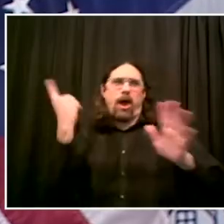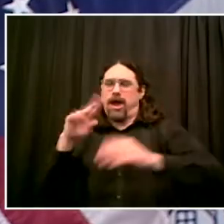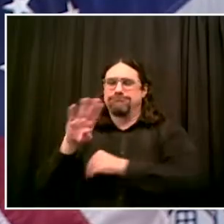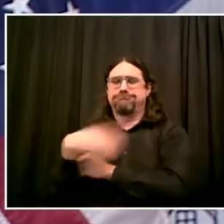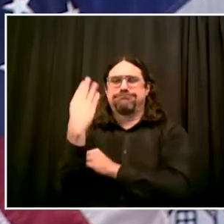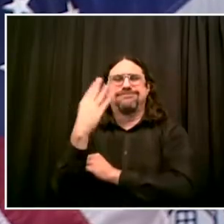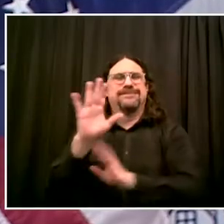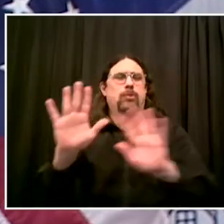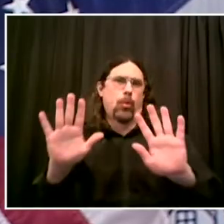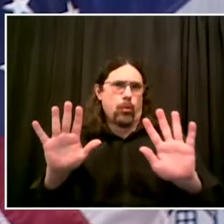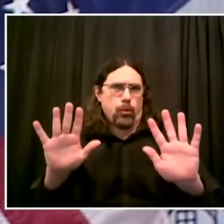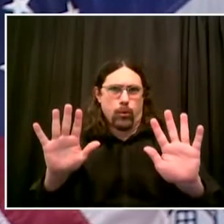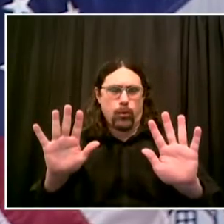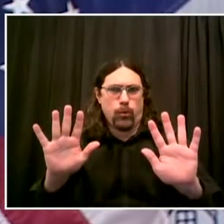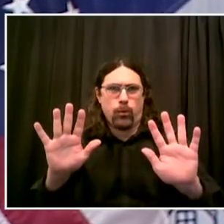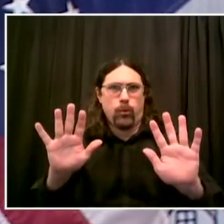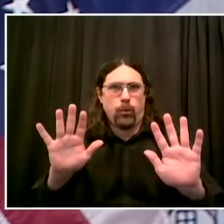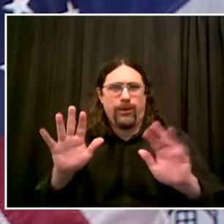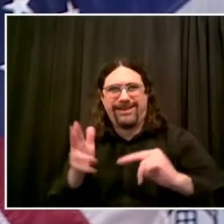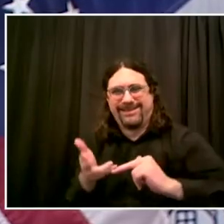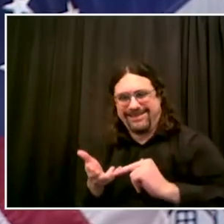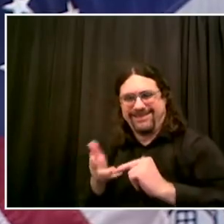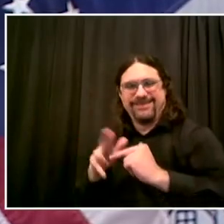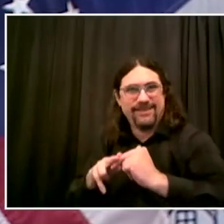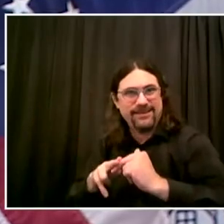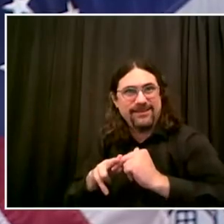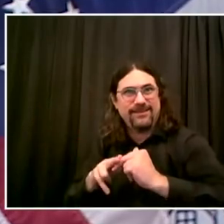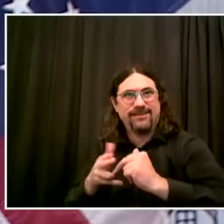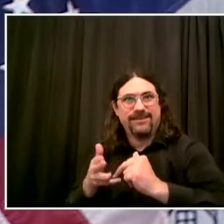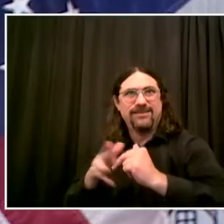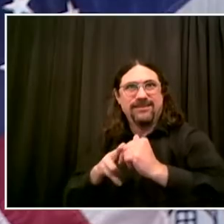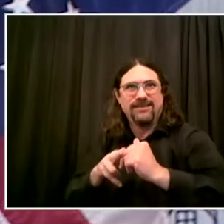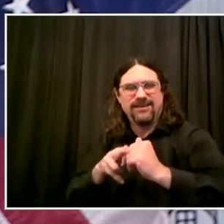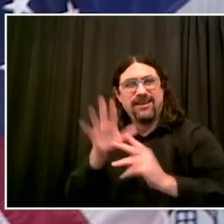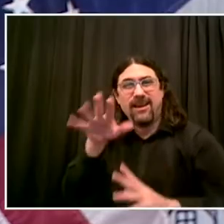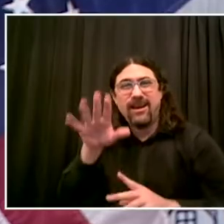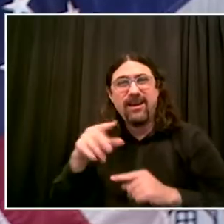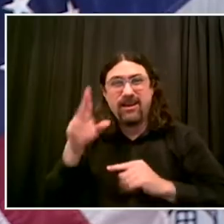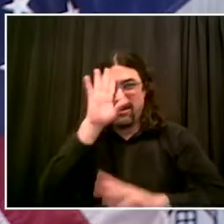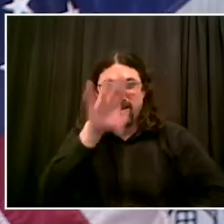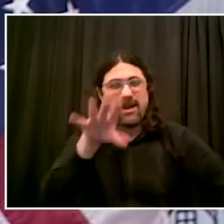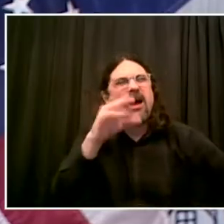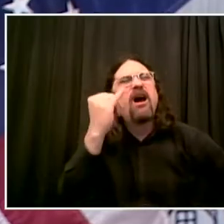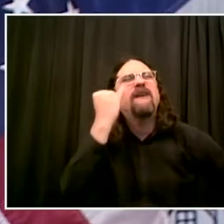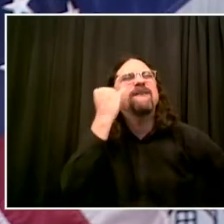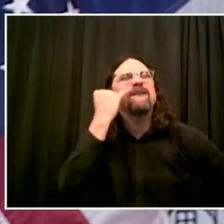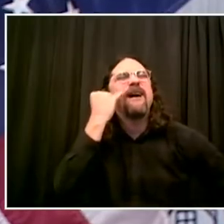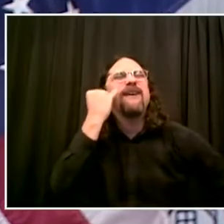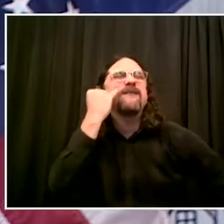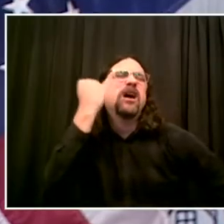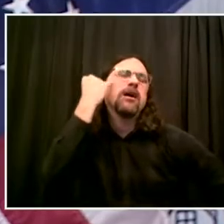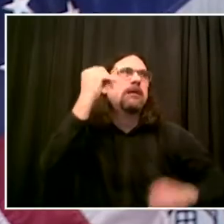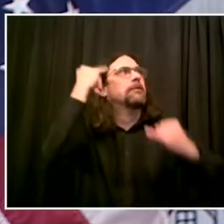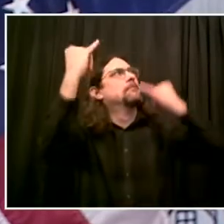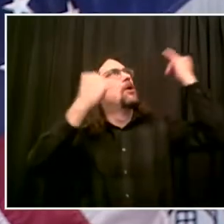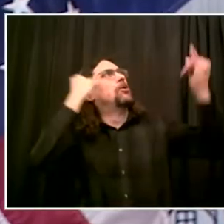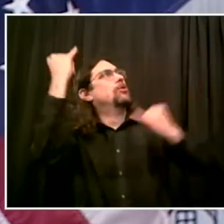SOMETHING THAT WE THINK IS NORMAL. WE NEED TO MAKE